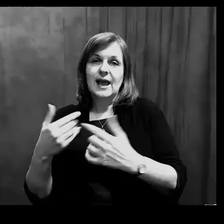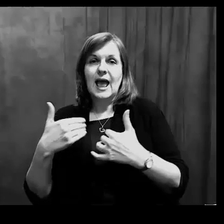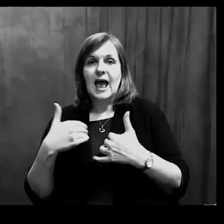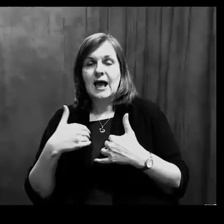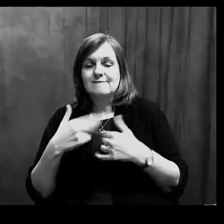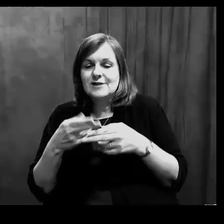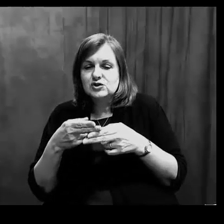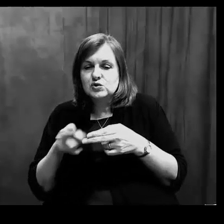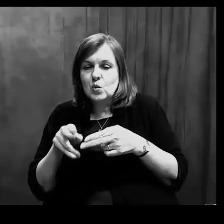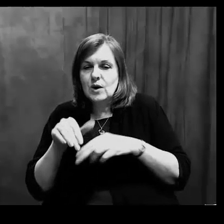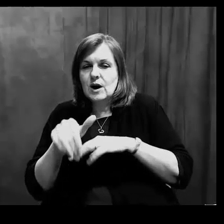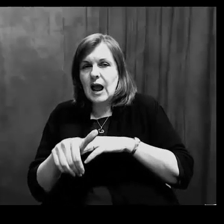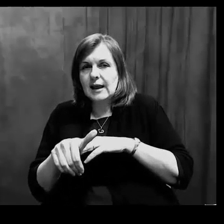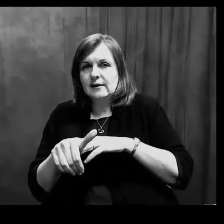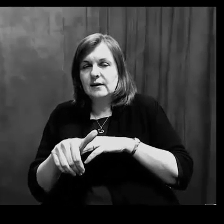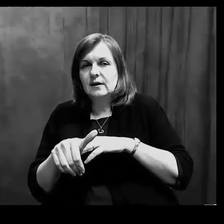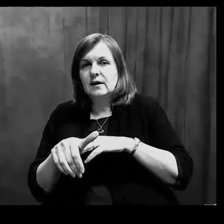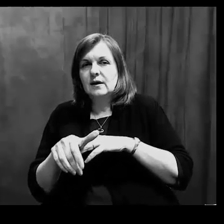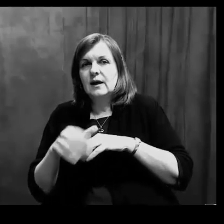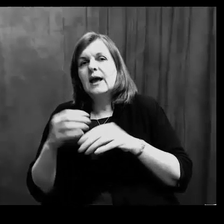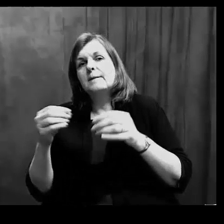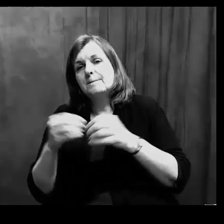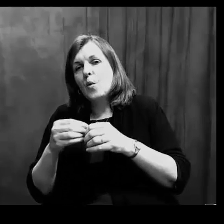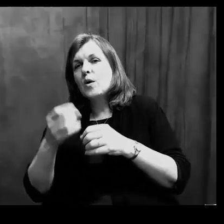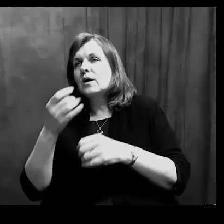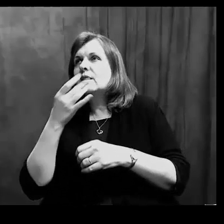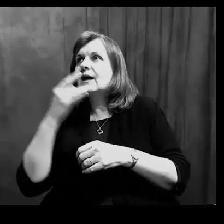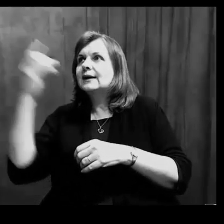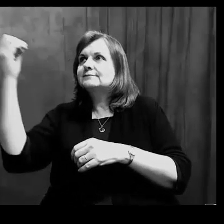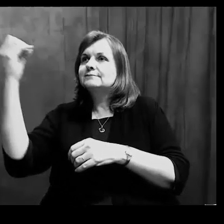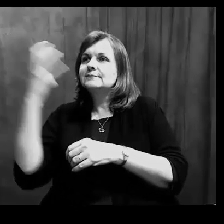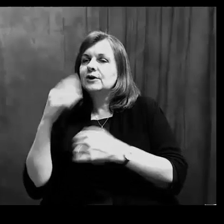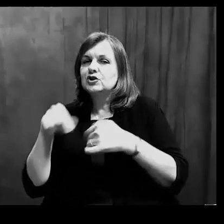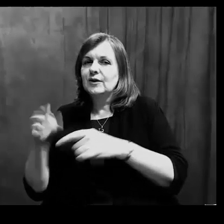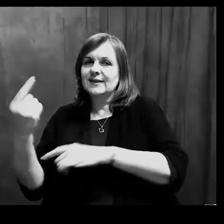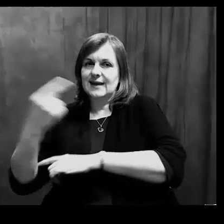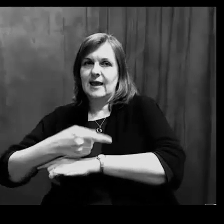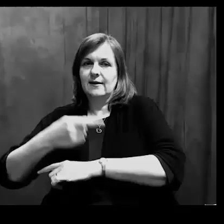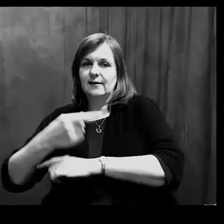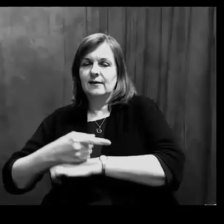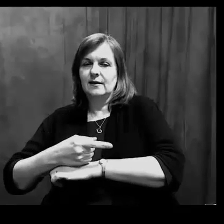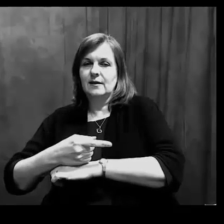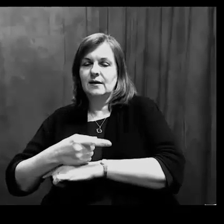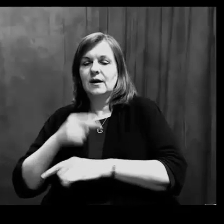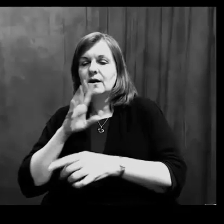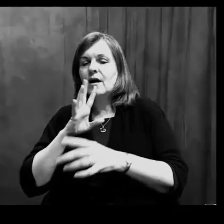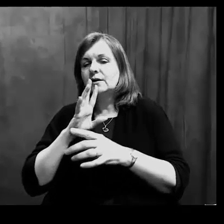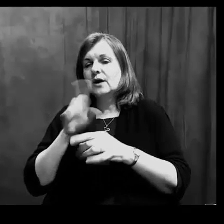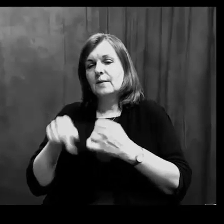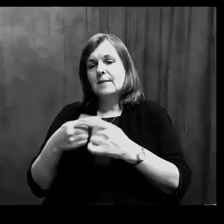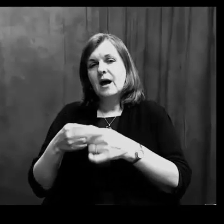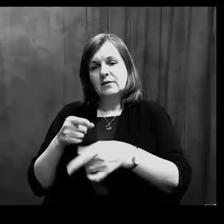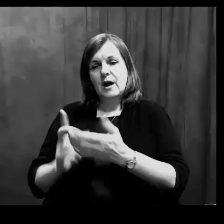to a much shorter night and so in a lot of cases remember we will also be talking about a plant